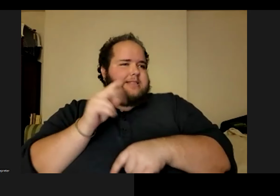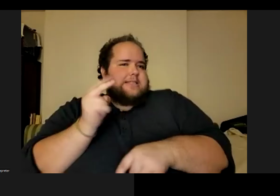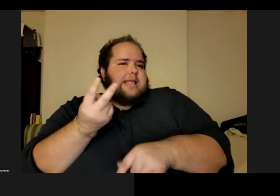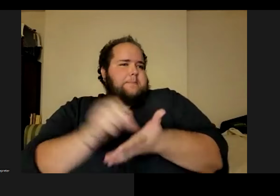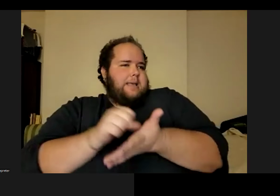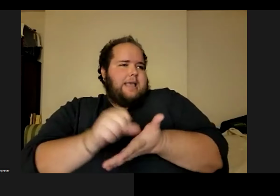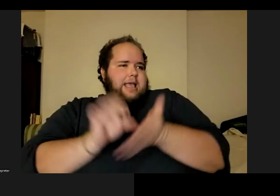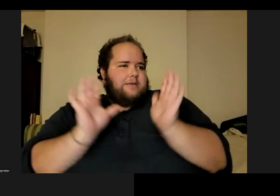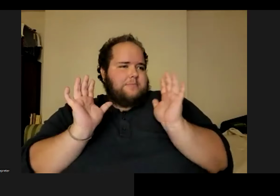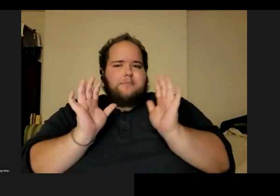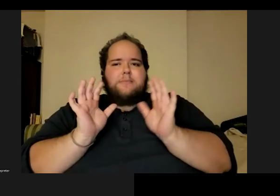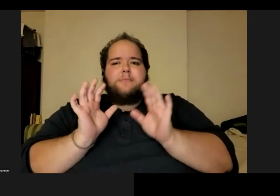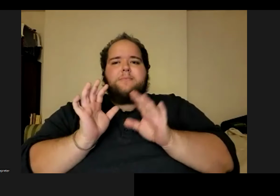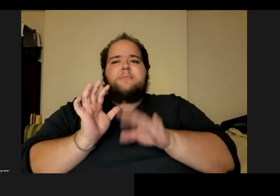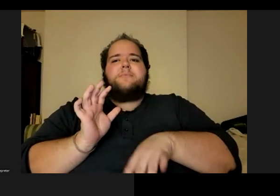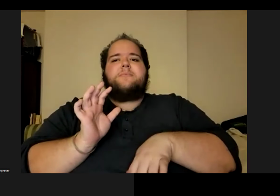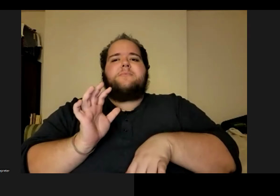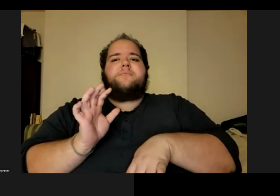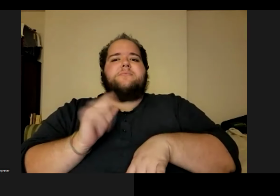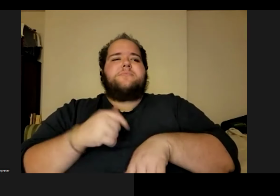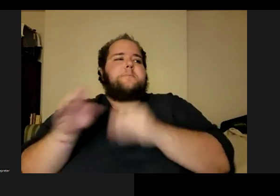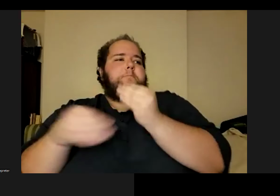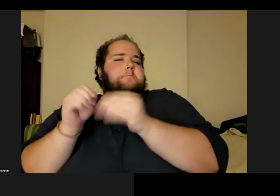Usually too much of a problem, send a little extra document.